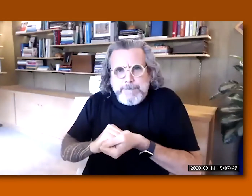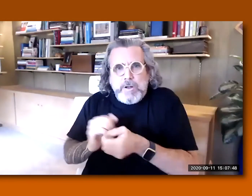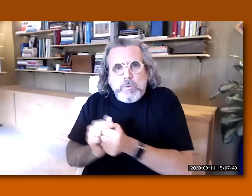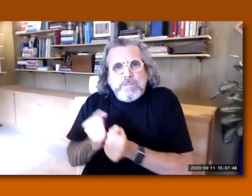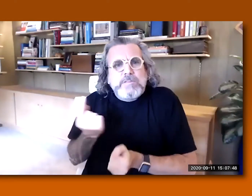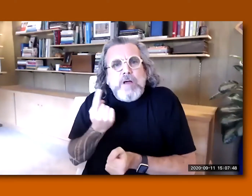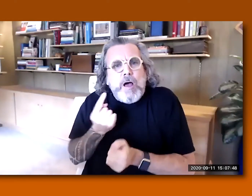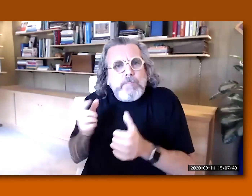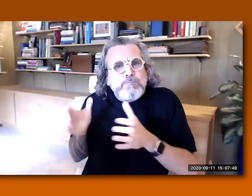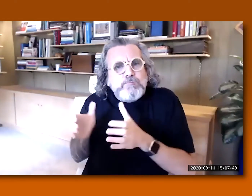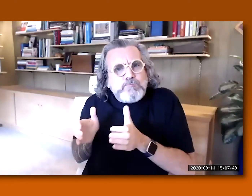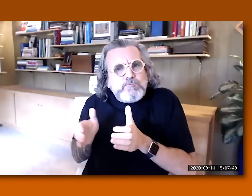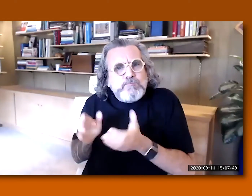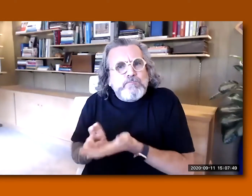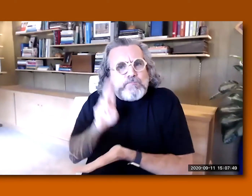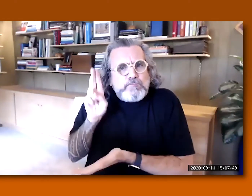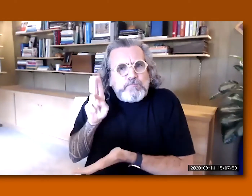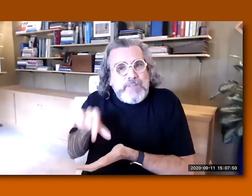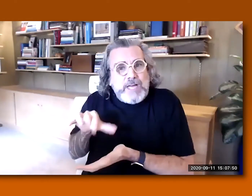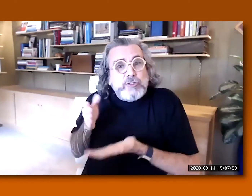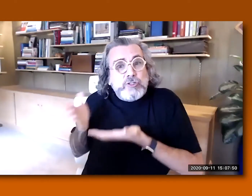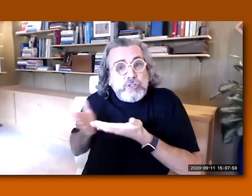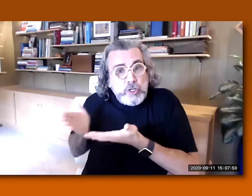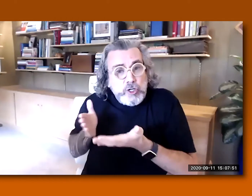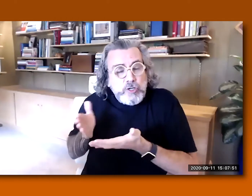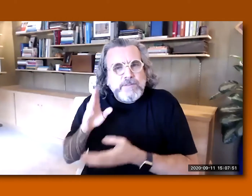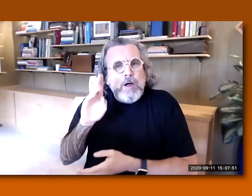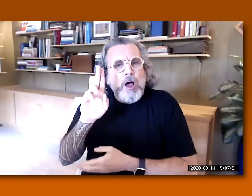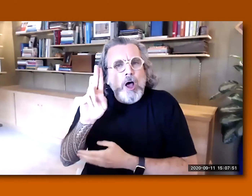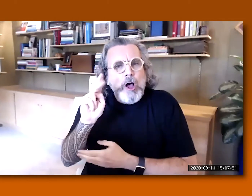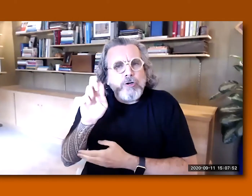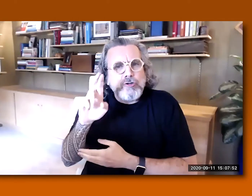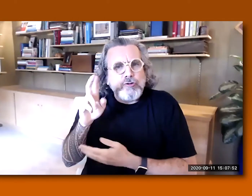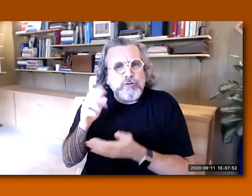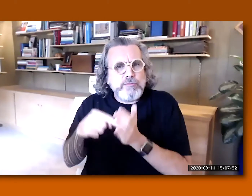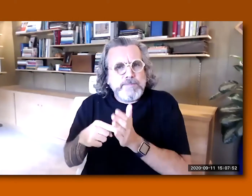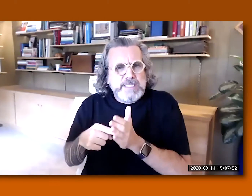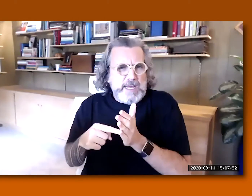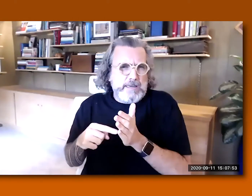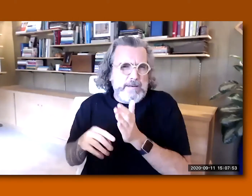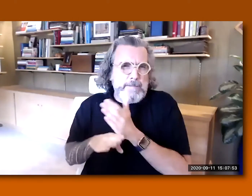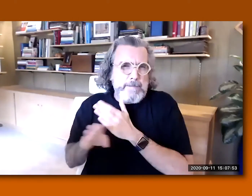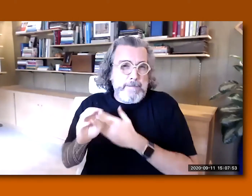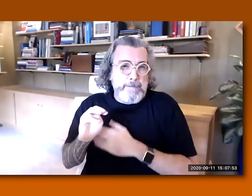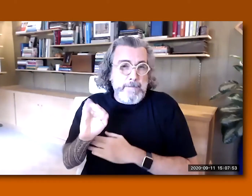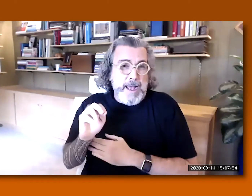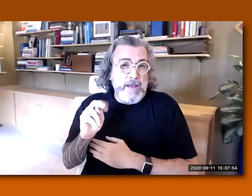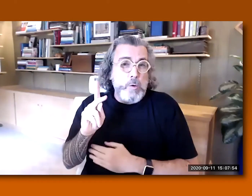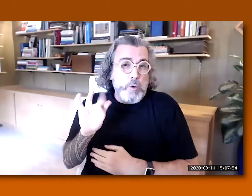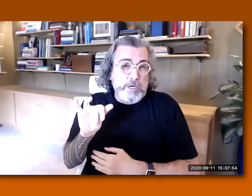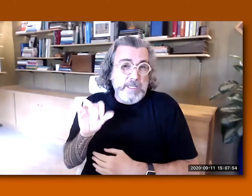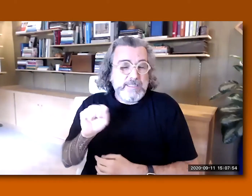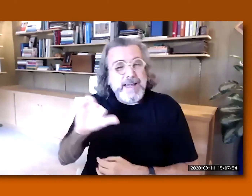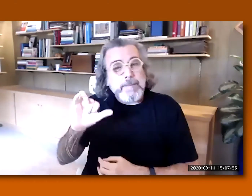to partner with universities and colleges that serve primarily underrepresented minorities.